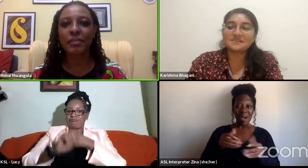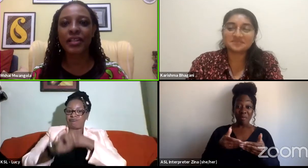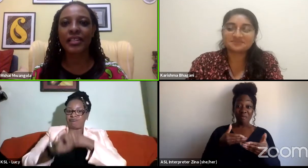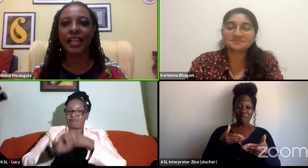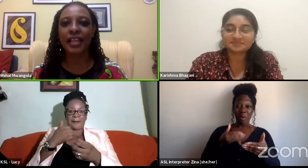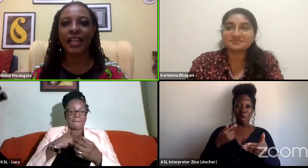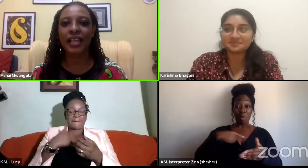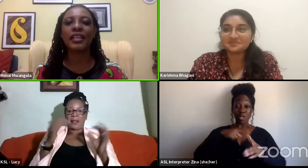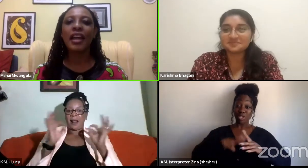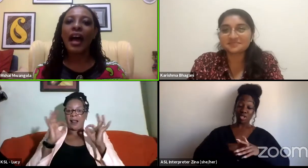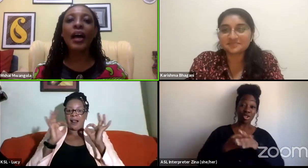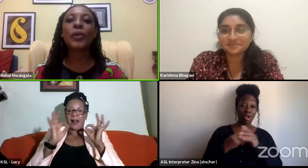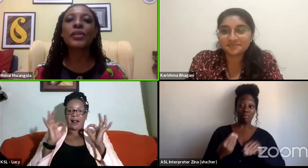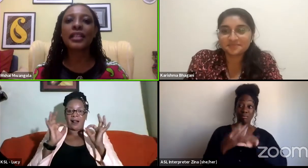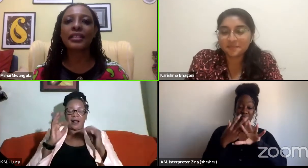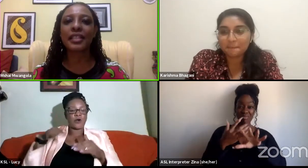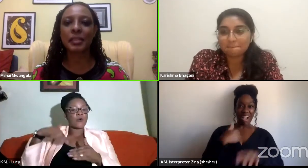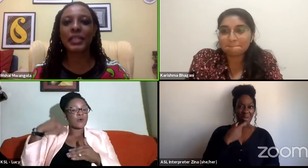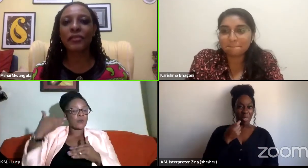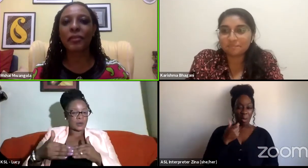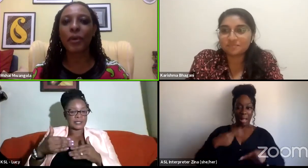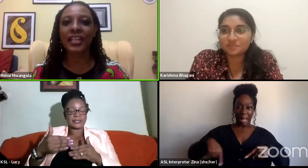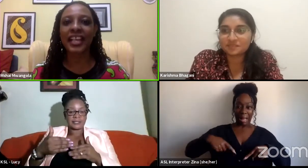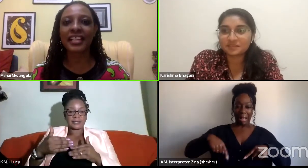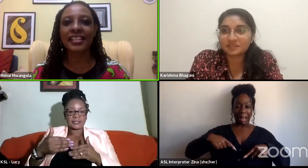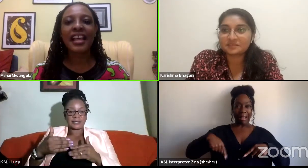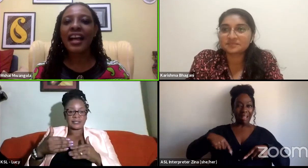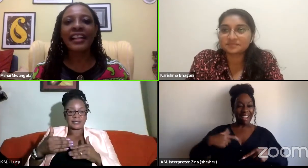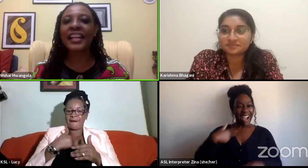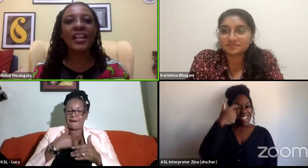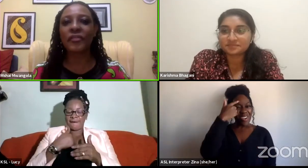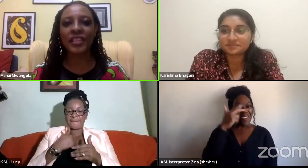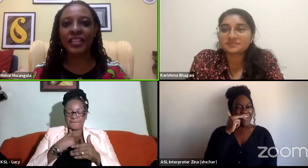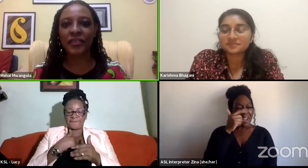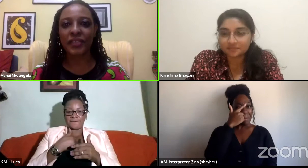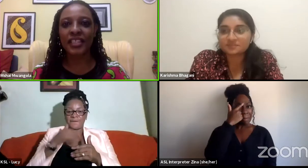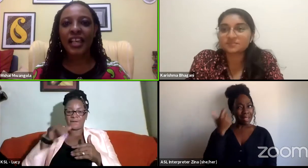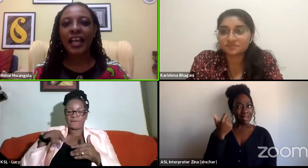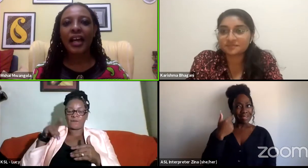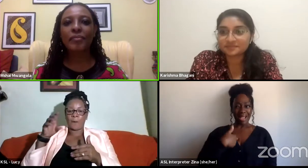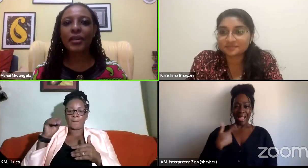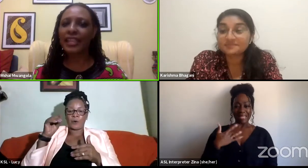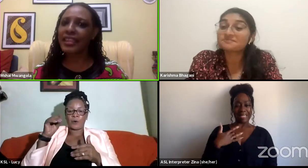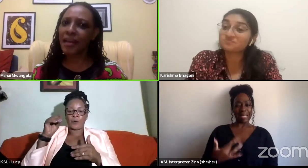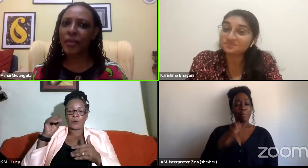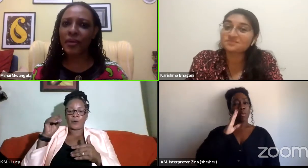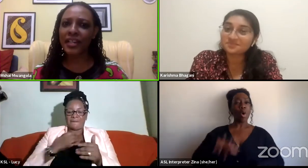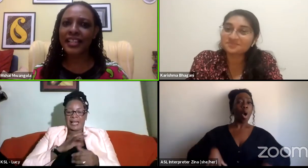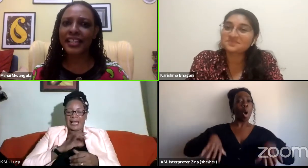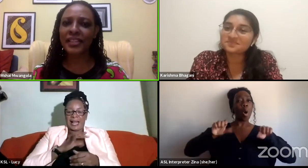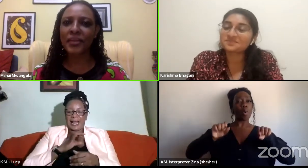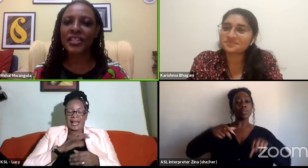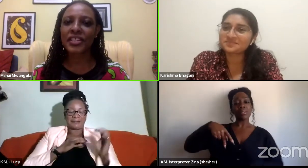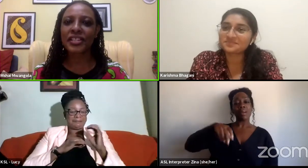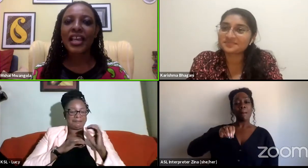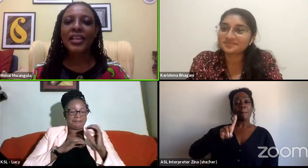because I hold the space for podcasts and I never feel nervous because I think I'm the one asking the questions.